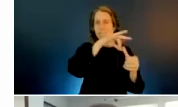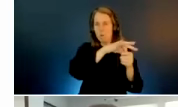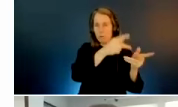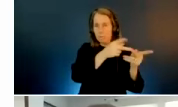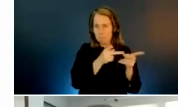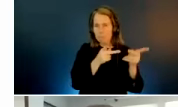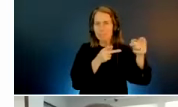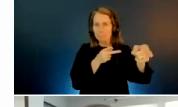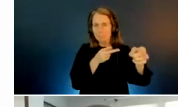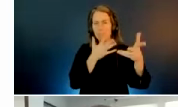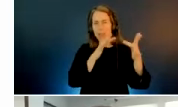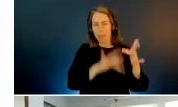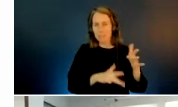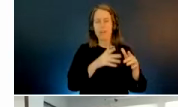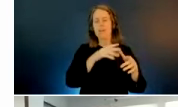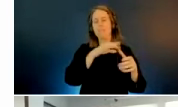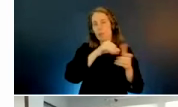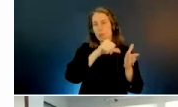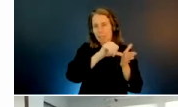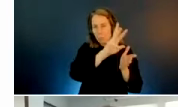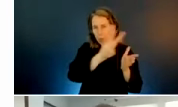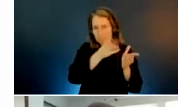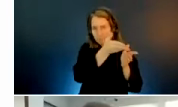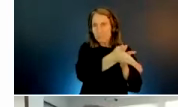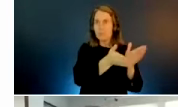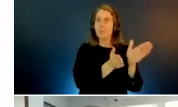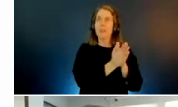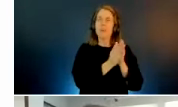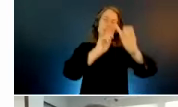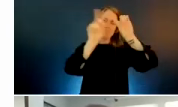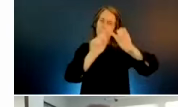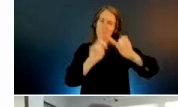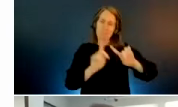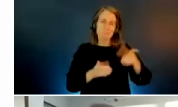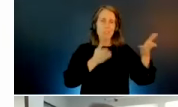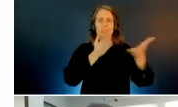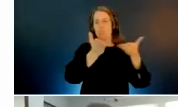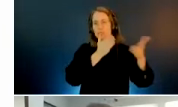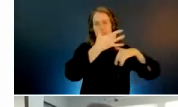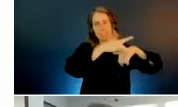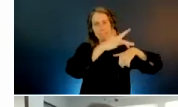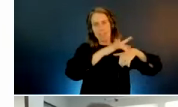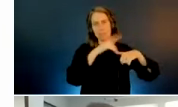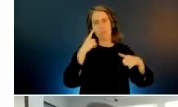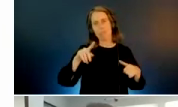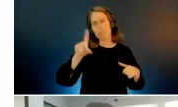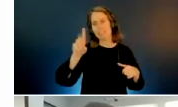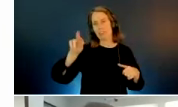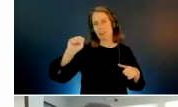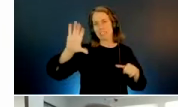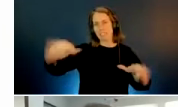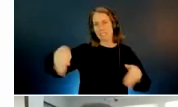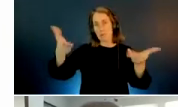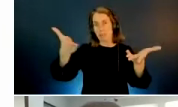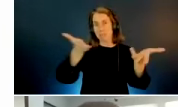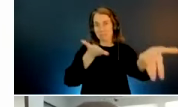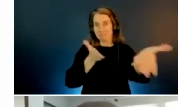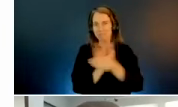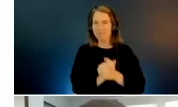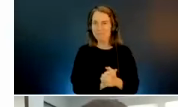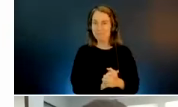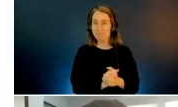about a whole lot of um service areas and things that we do at that website um okay so i think okay